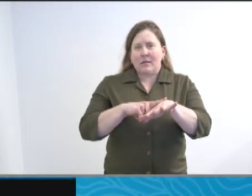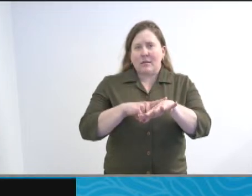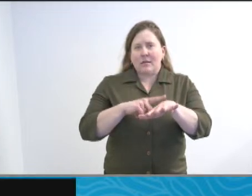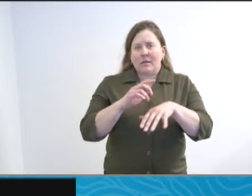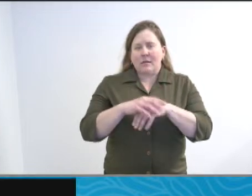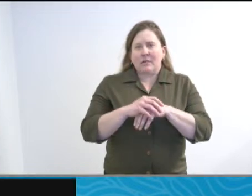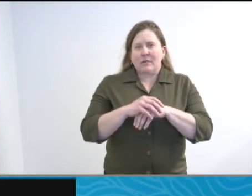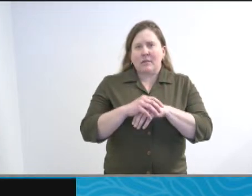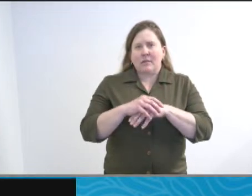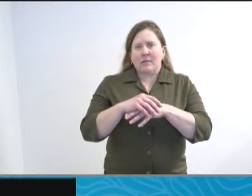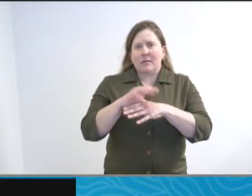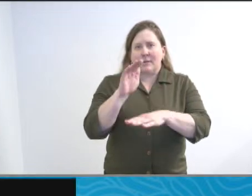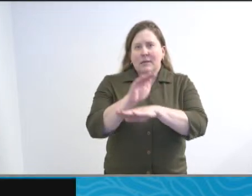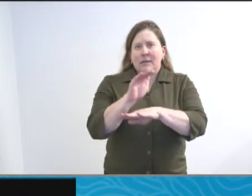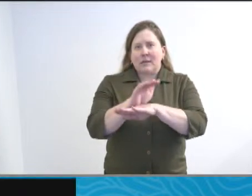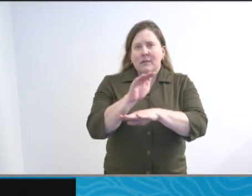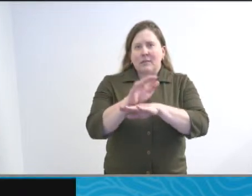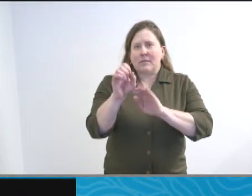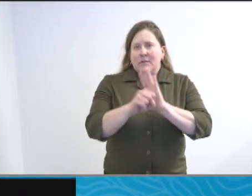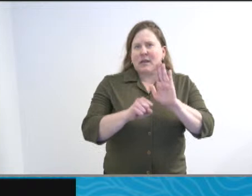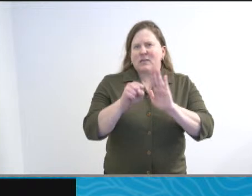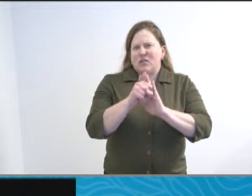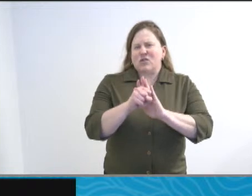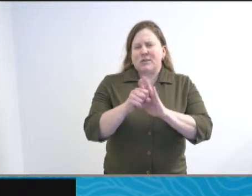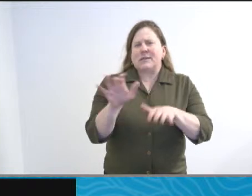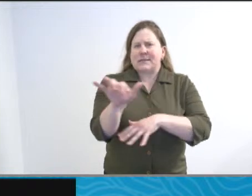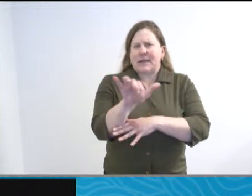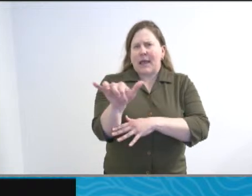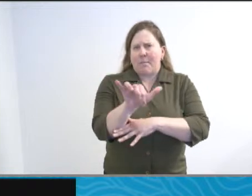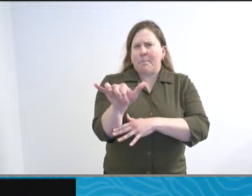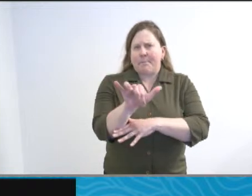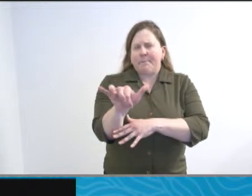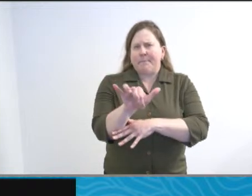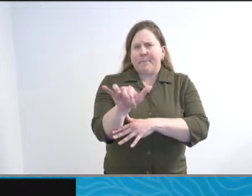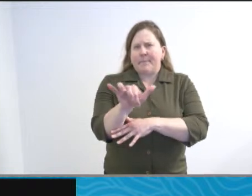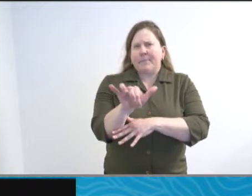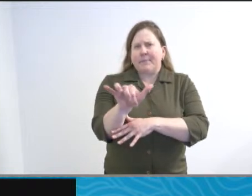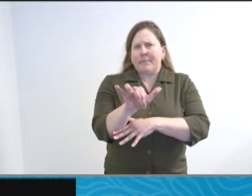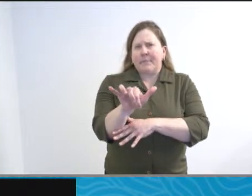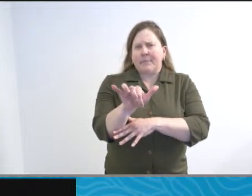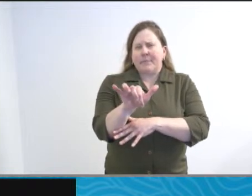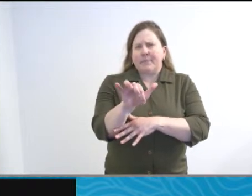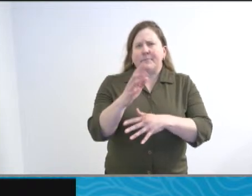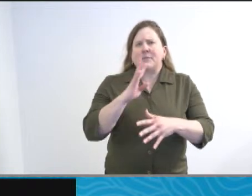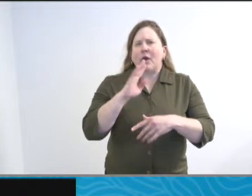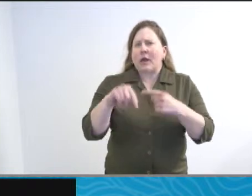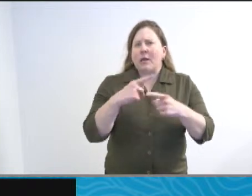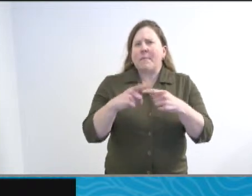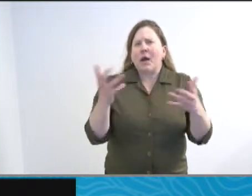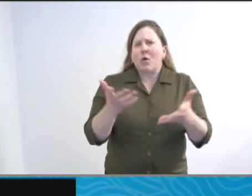This evening session will be the same where we are going to be covering our learning